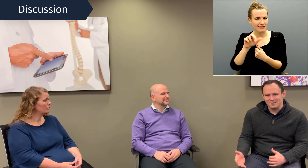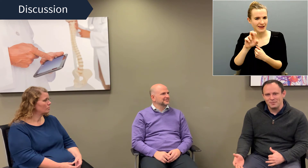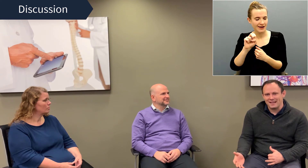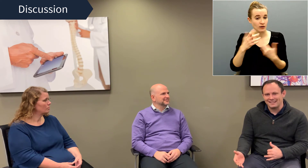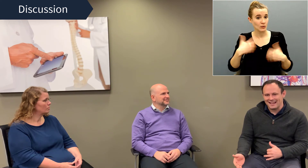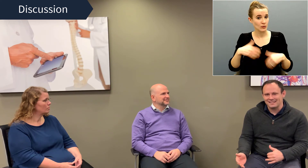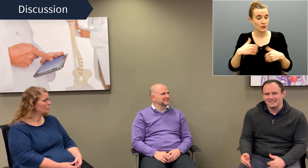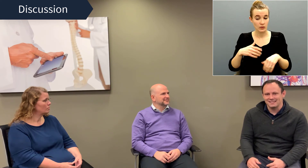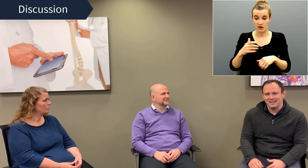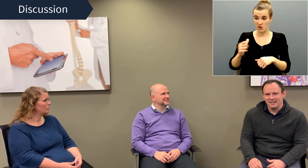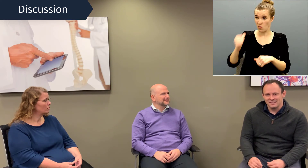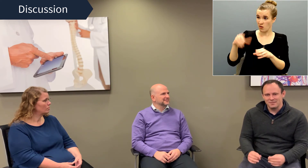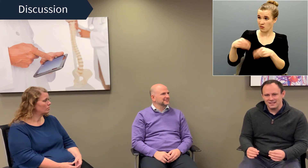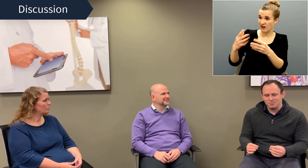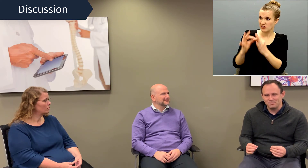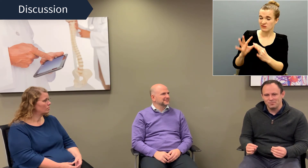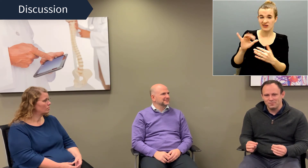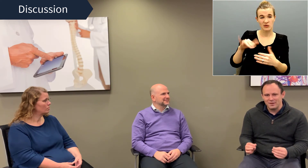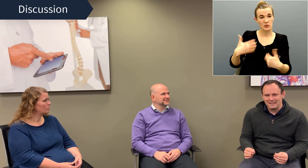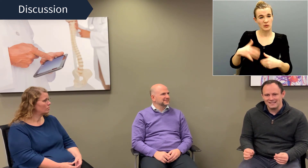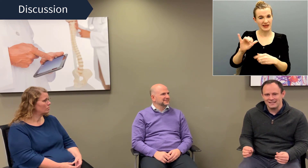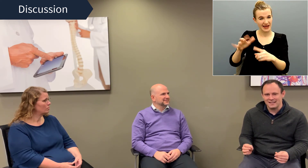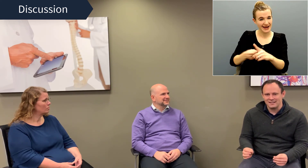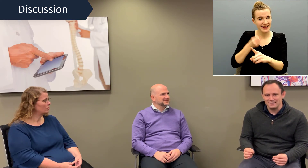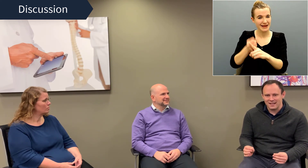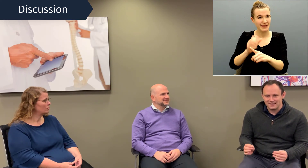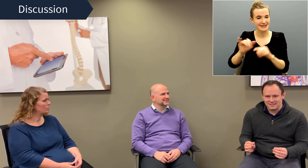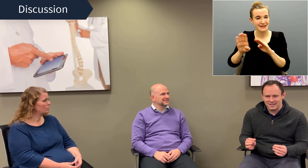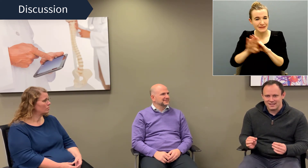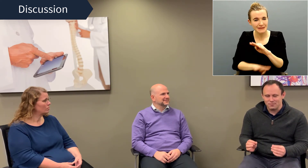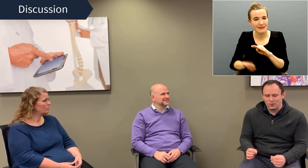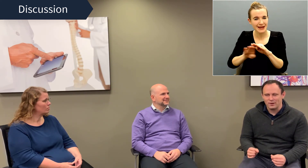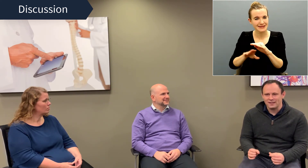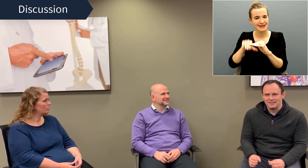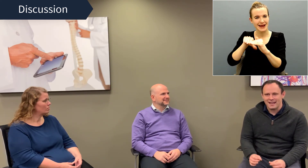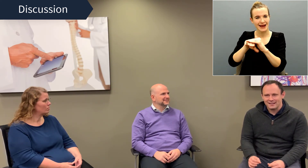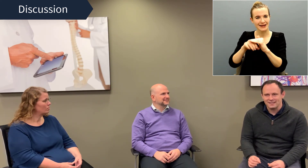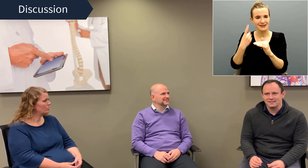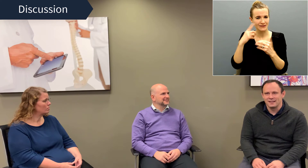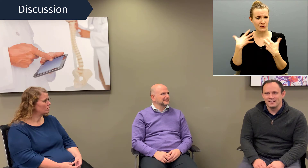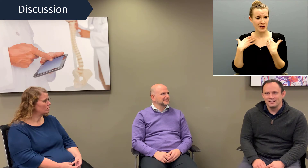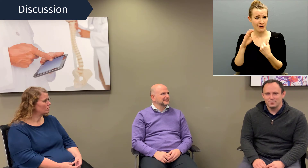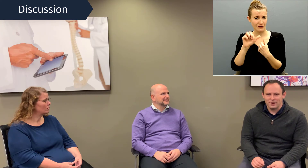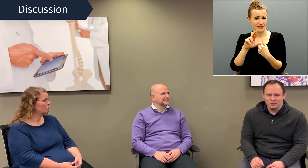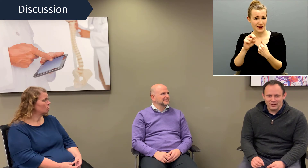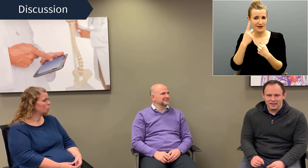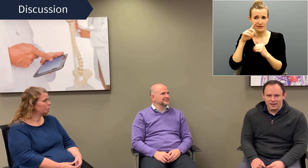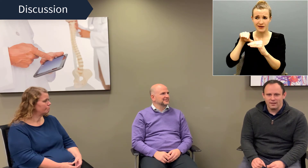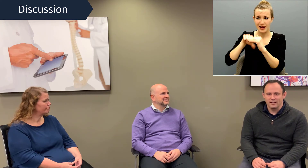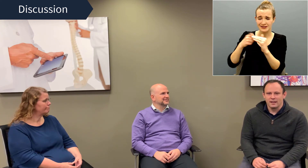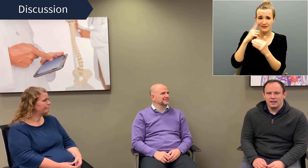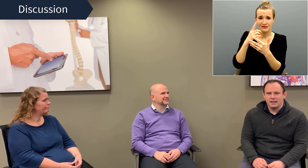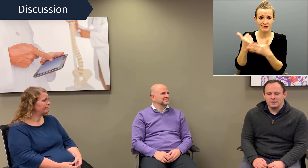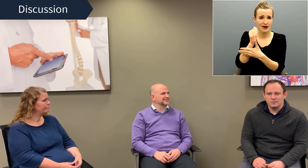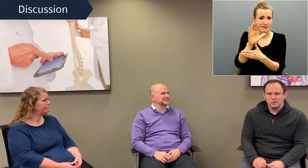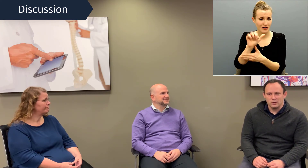impact access something as basic and as important as access to primary care. So